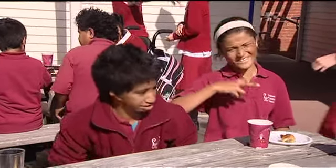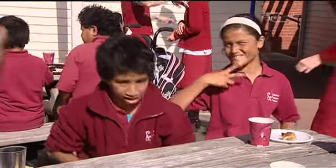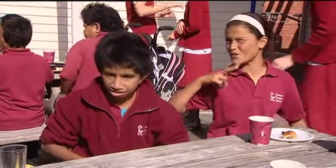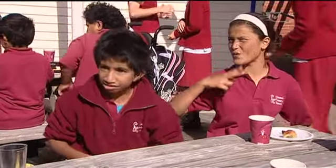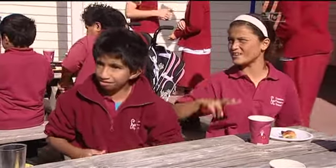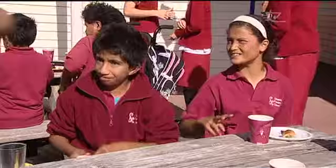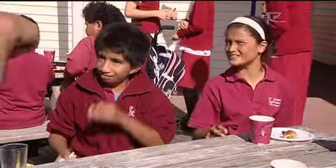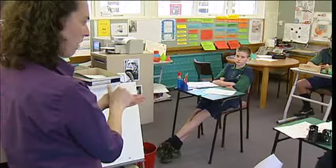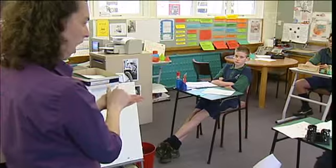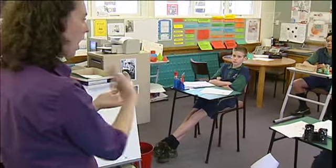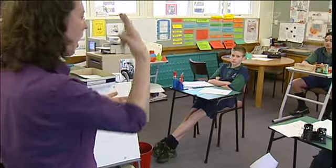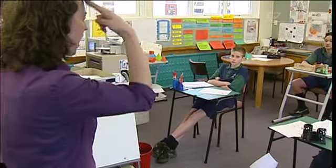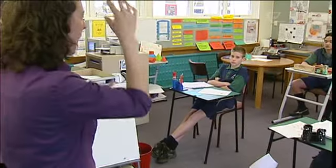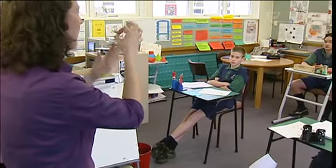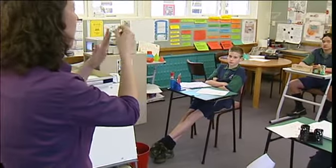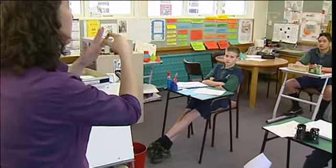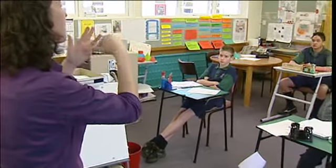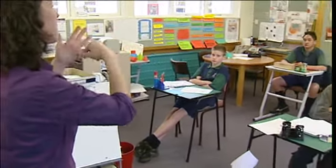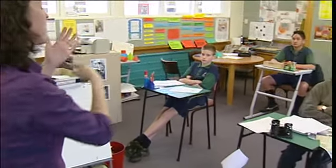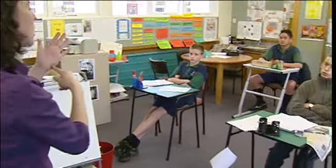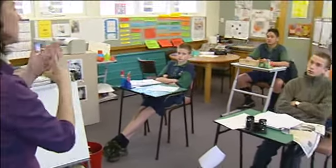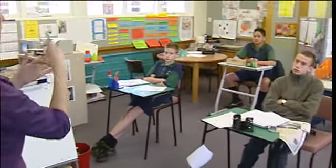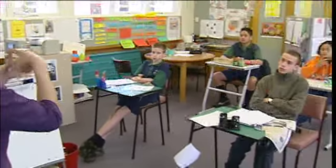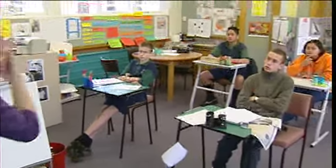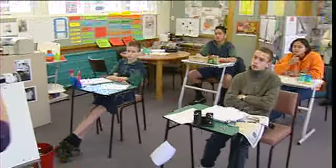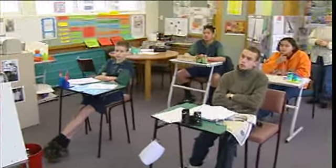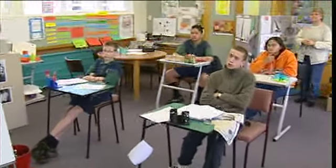Around 30% of students in Satellite Schools are Maori.